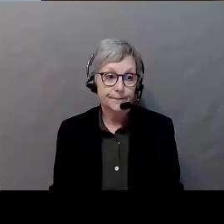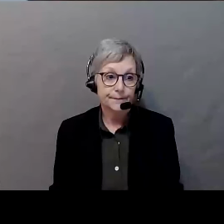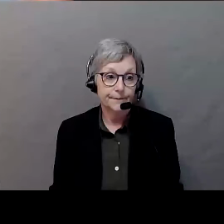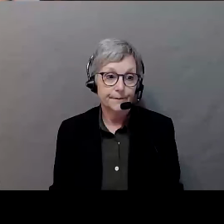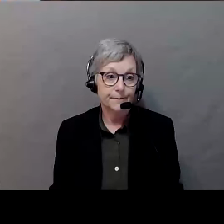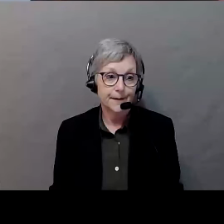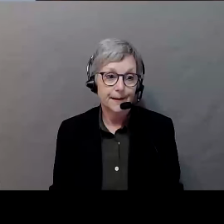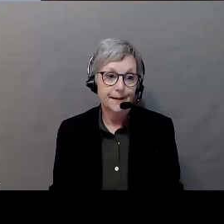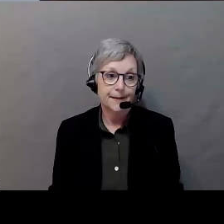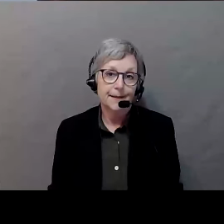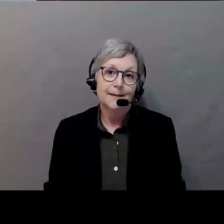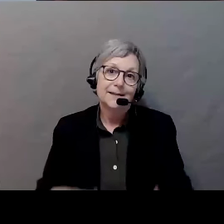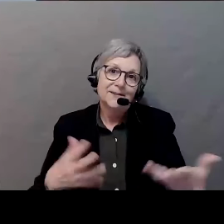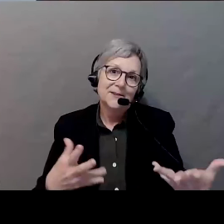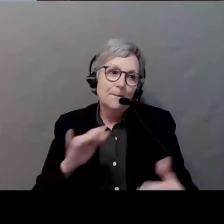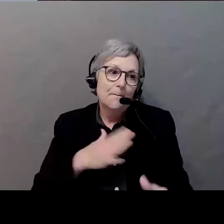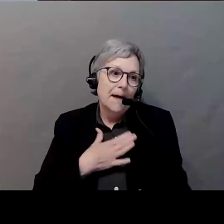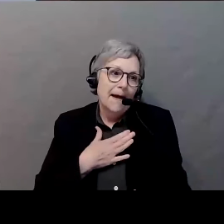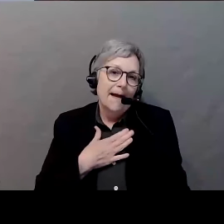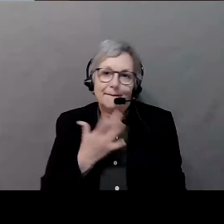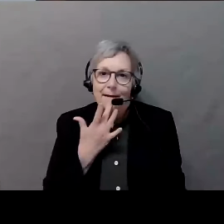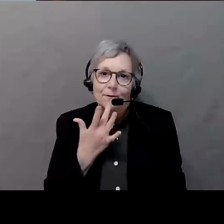SO IN SUMMARY, THIS IS ONE OF MY FAVORITE QUOTES.